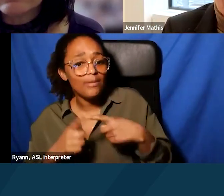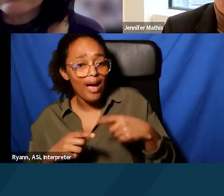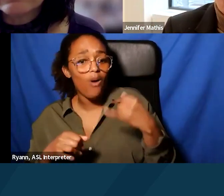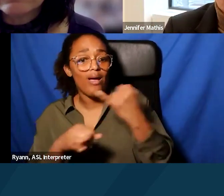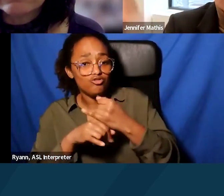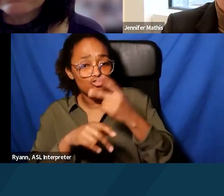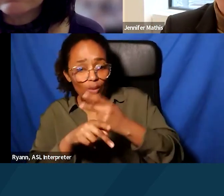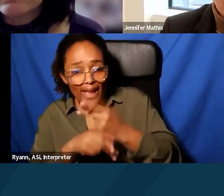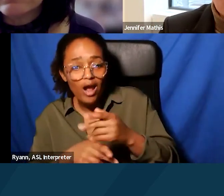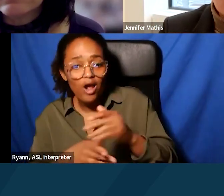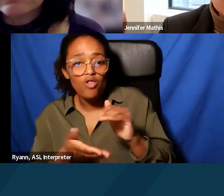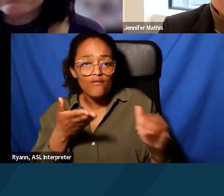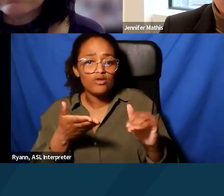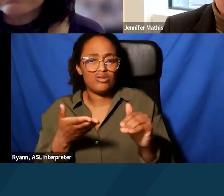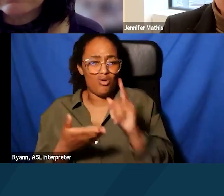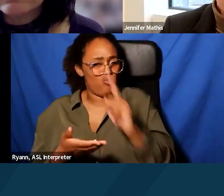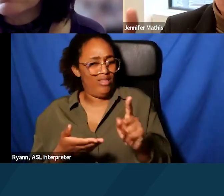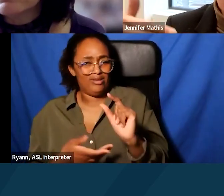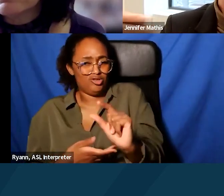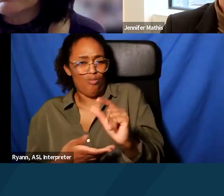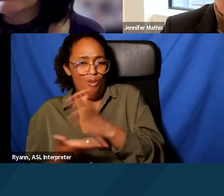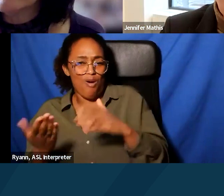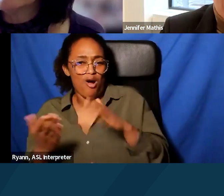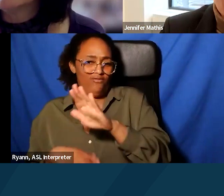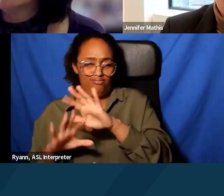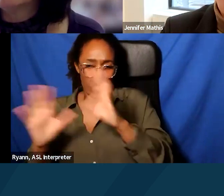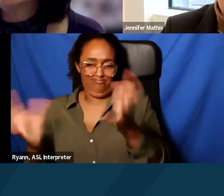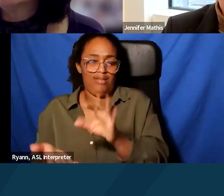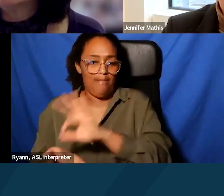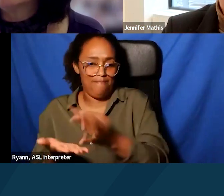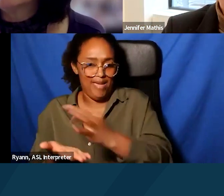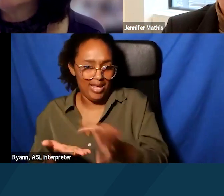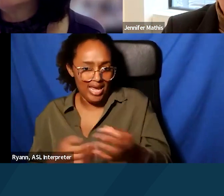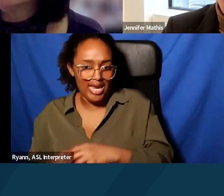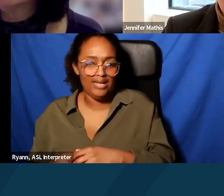And so, therefore, that shows that Congress really only meant to cover institutional